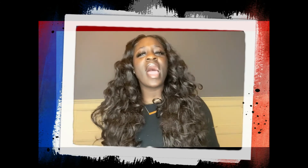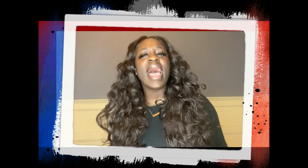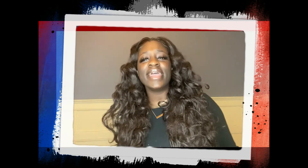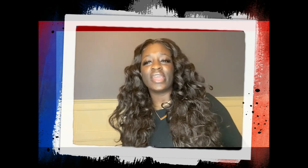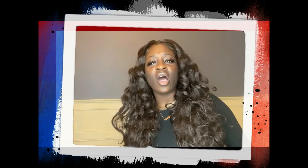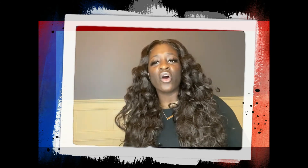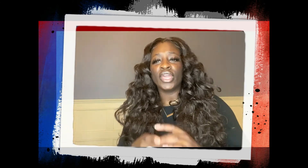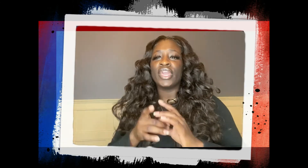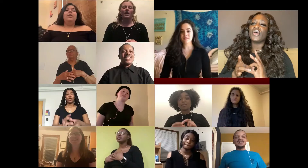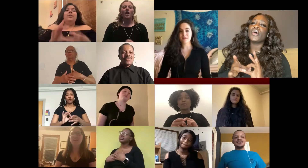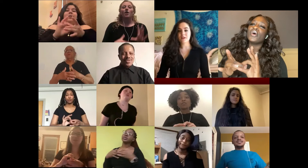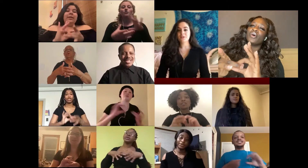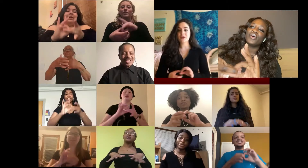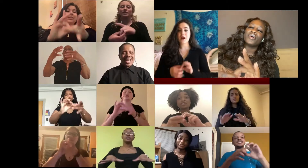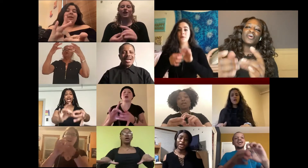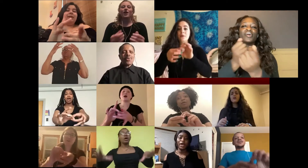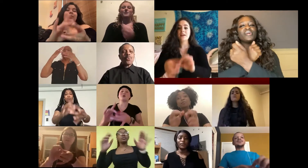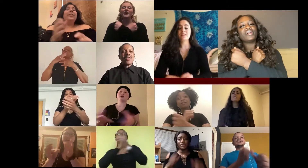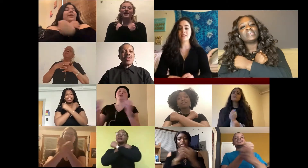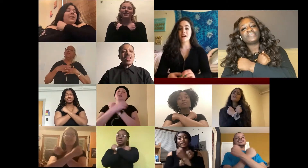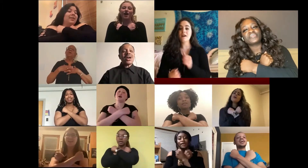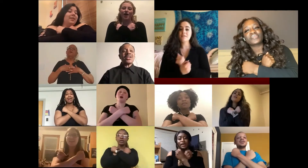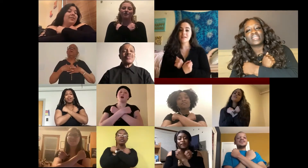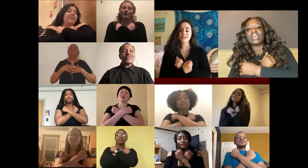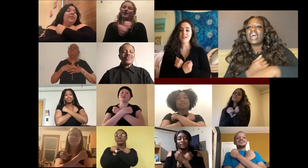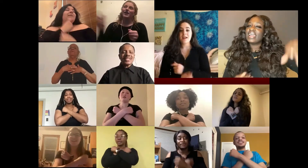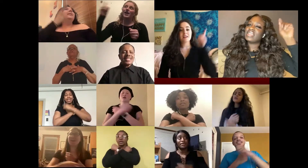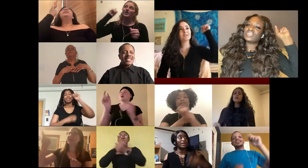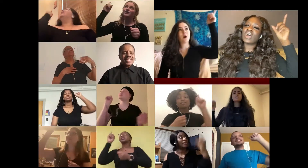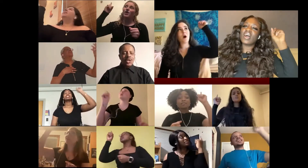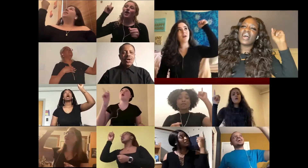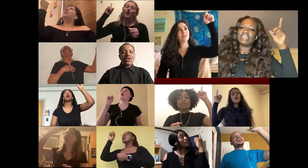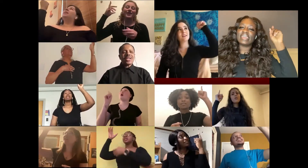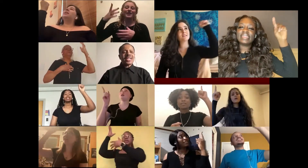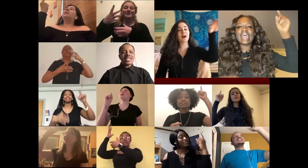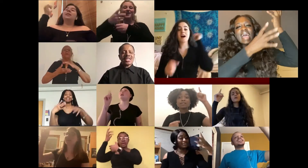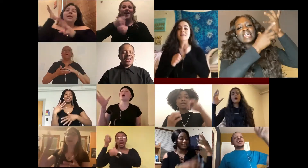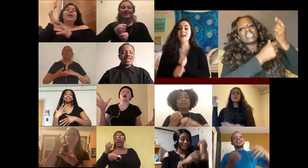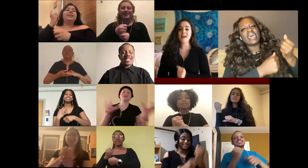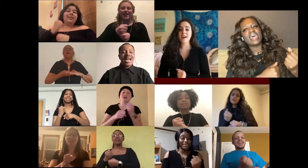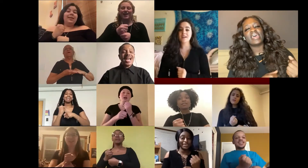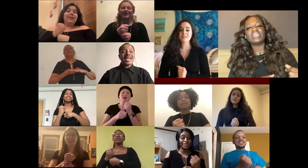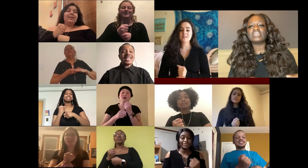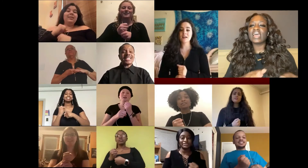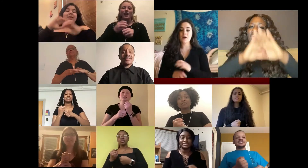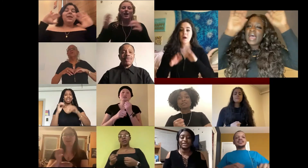Why don't you Reach out with love It's all in God's hands